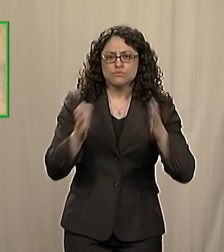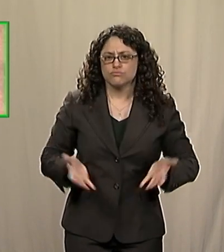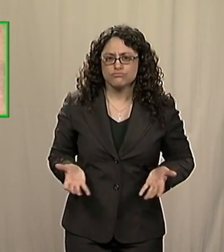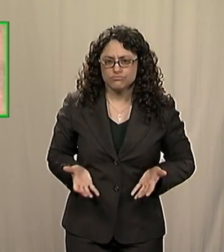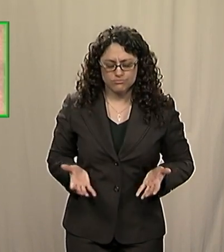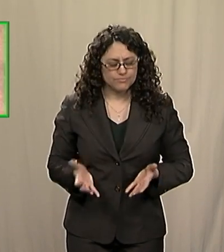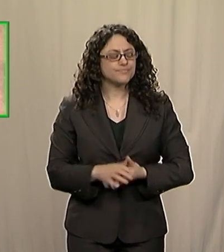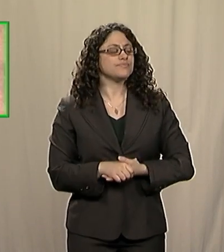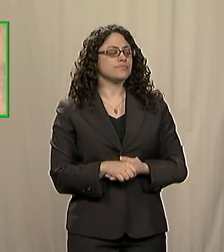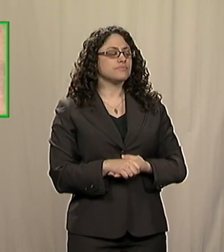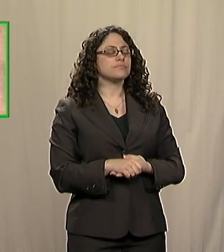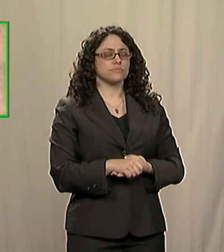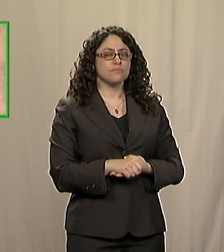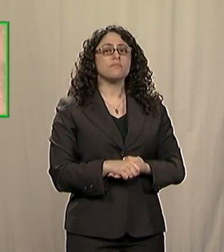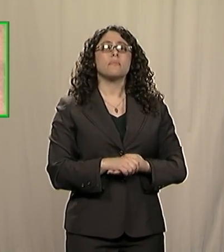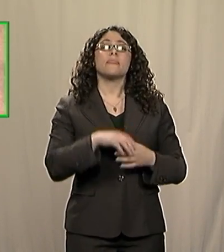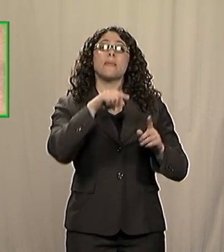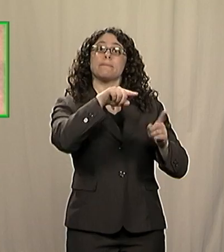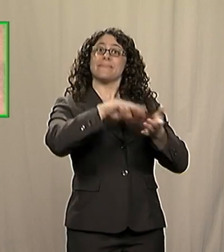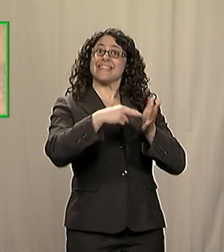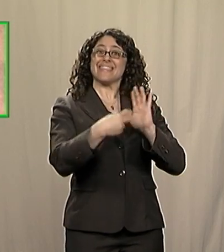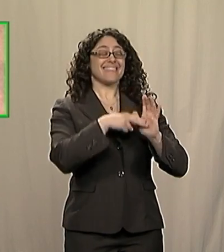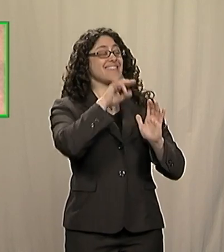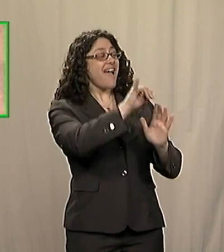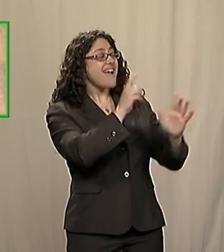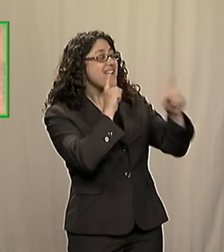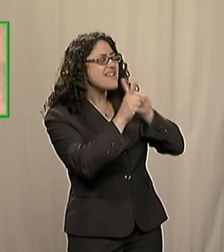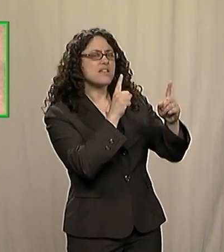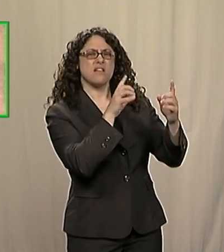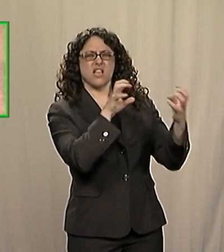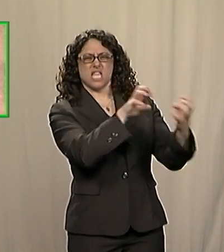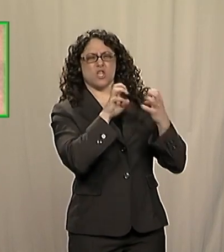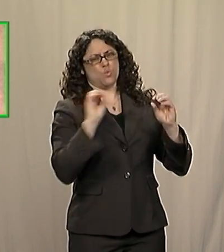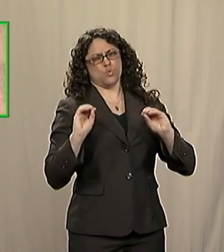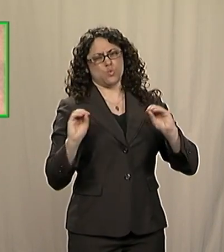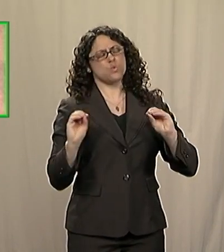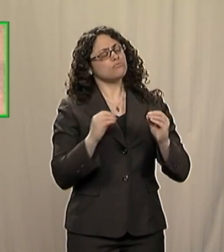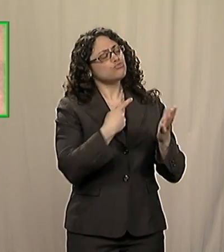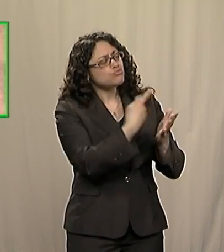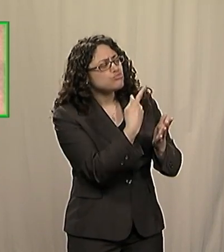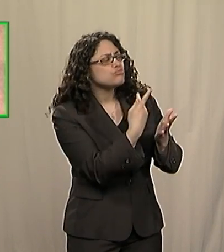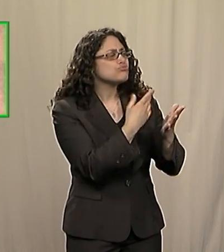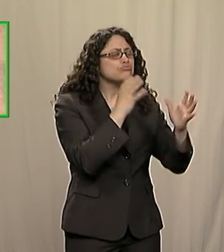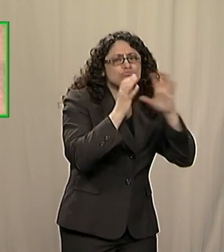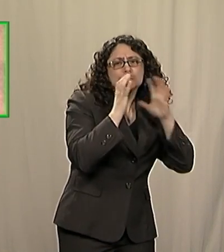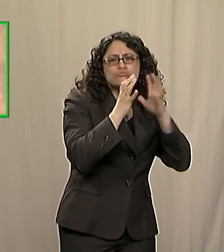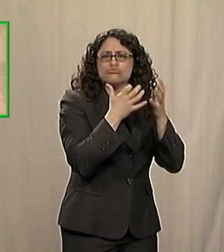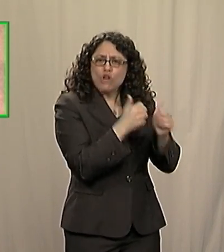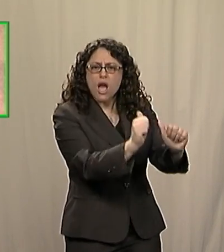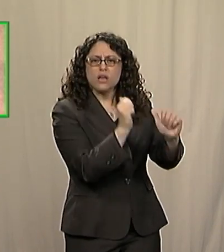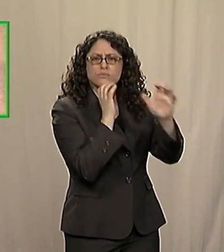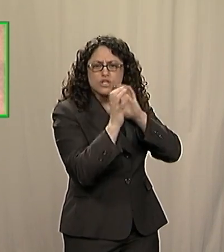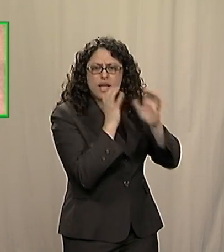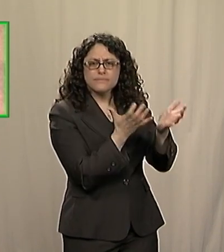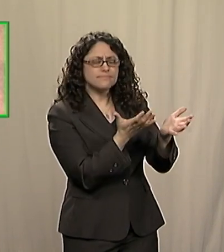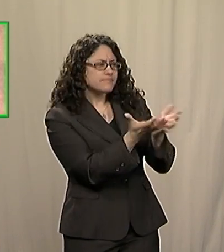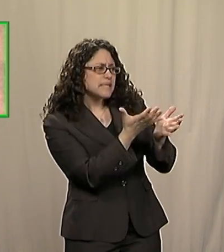The important part here is we're talking about interactions when people are non-antagonistic. People are attempting to communicate with one another.